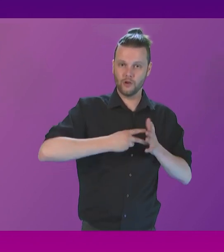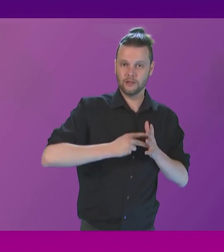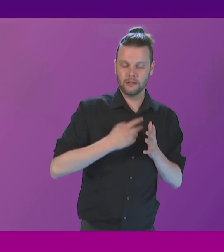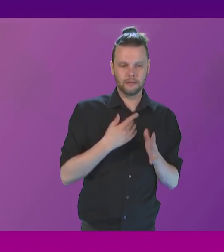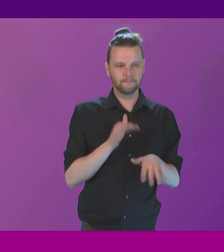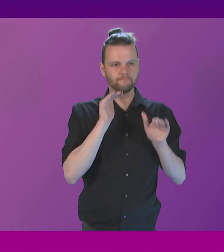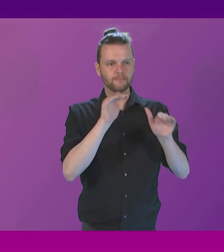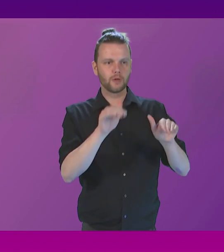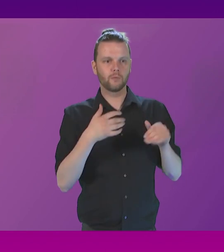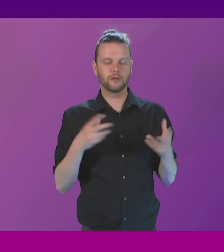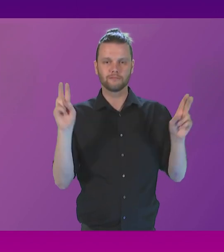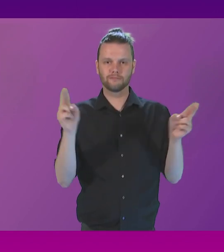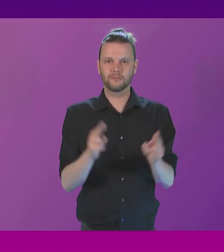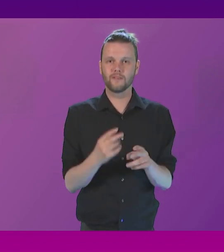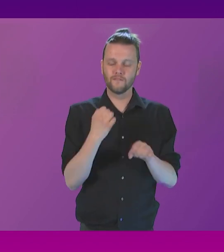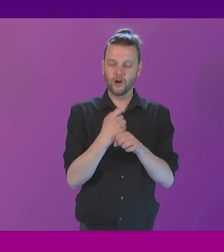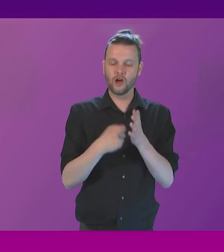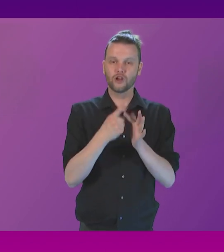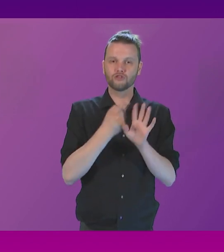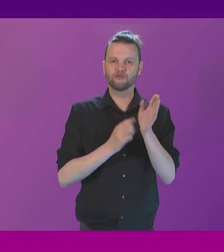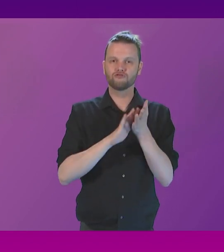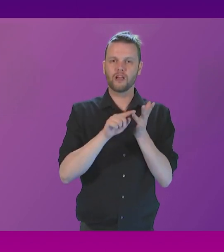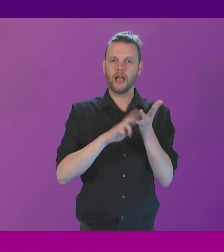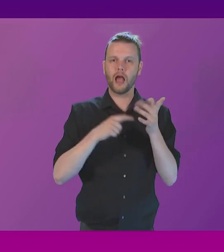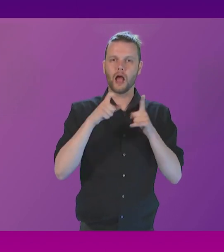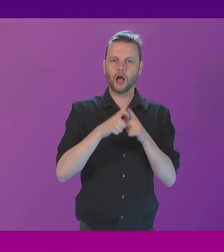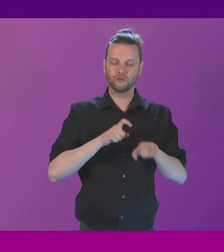for a phase-out of greyhound racing in Scotland. The industry is on its last legs,